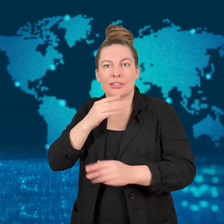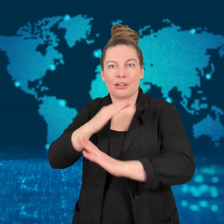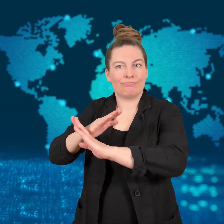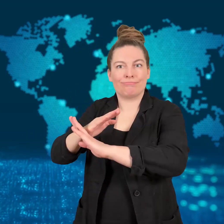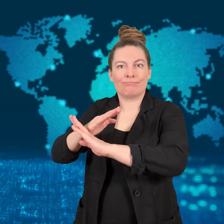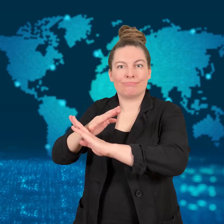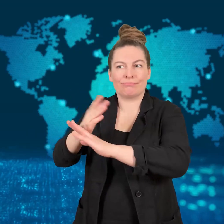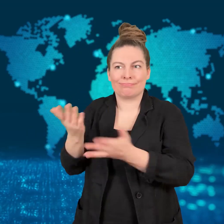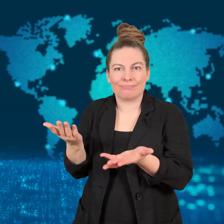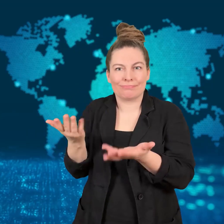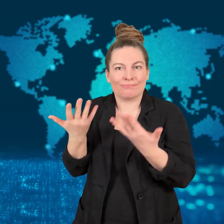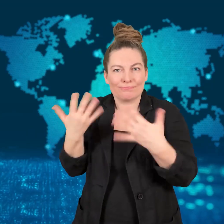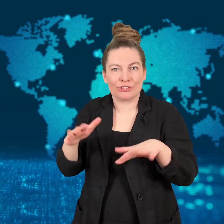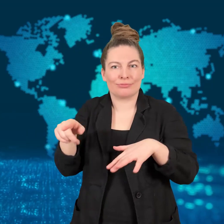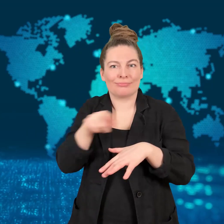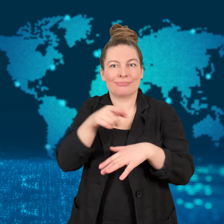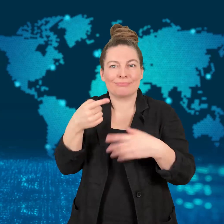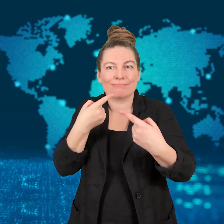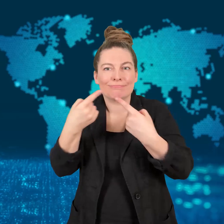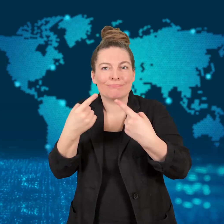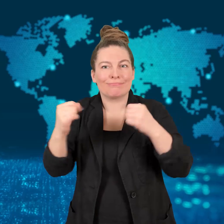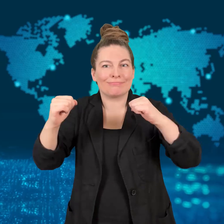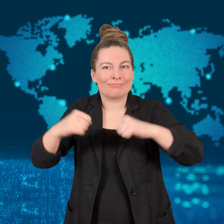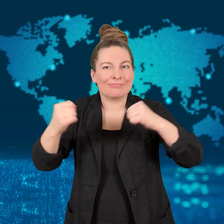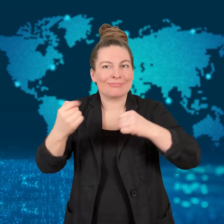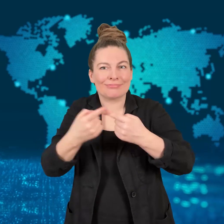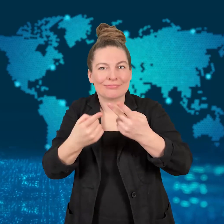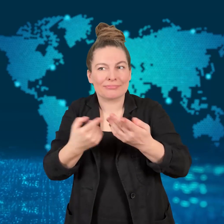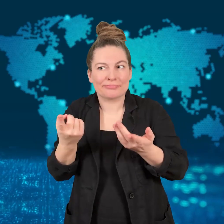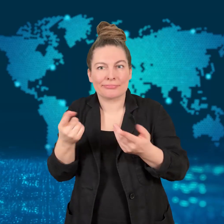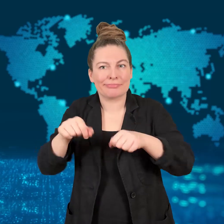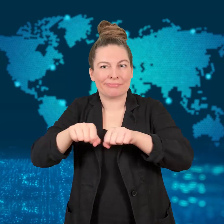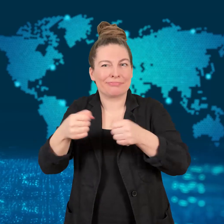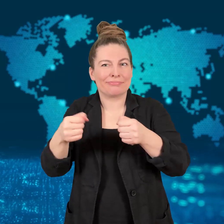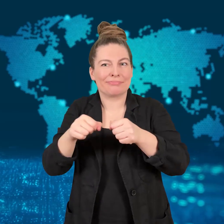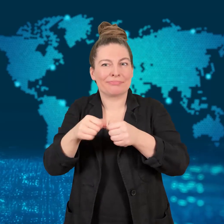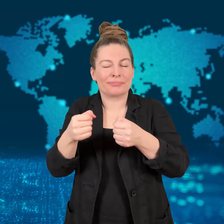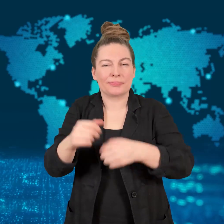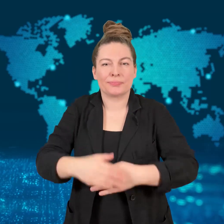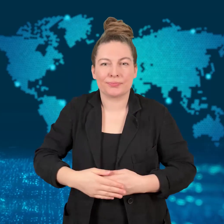On Monday, Hamas announced